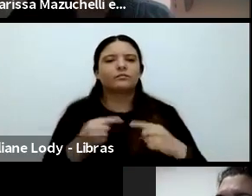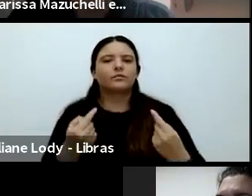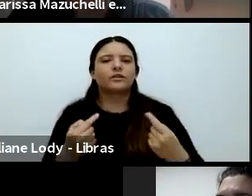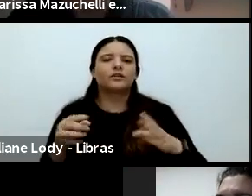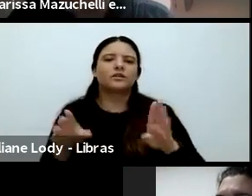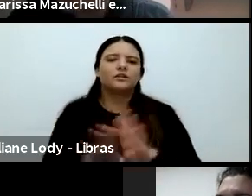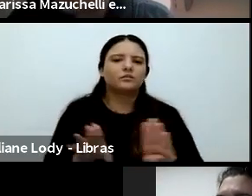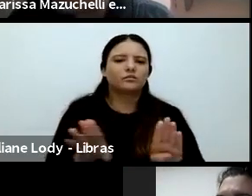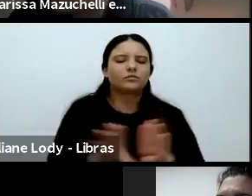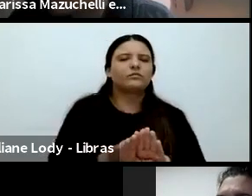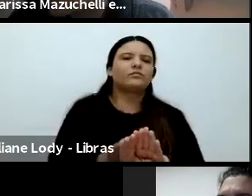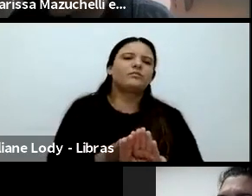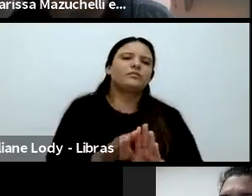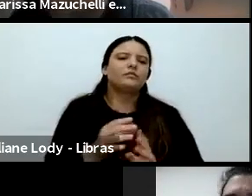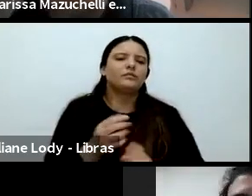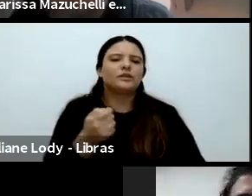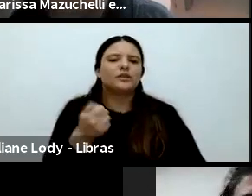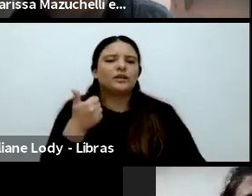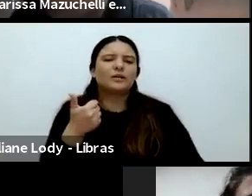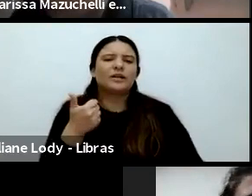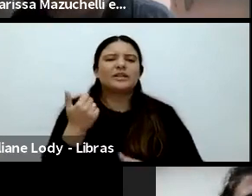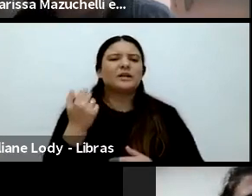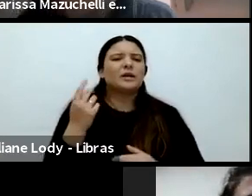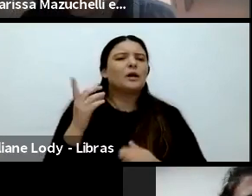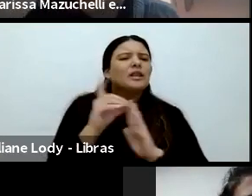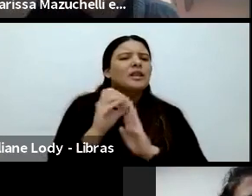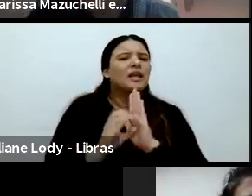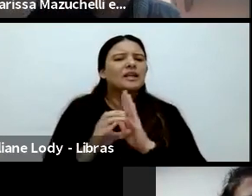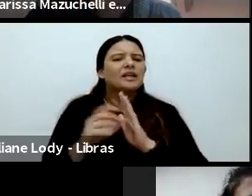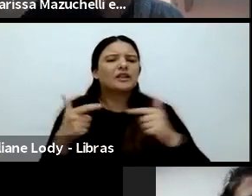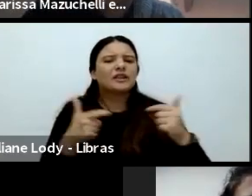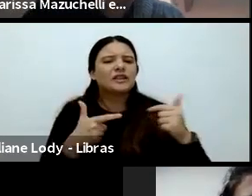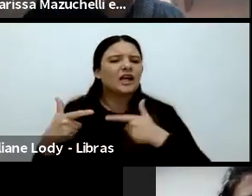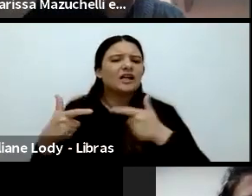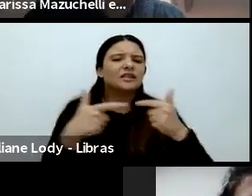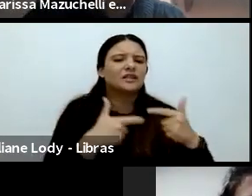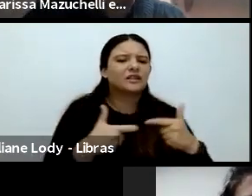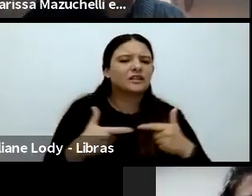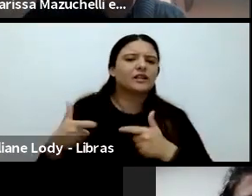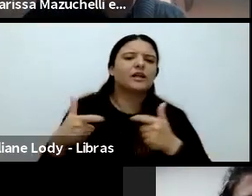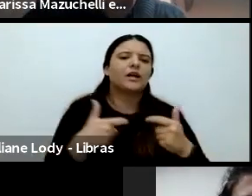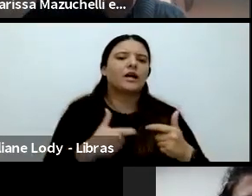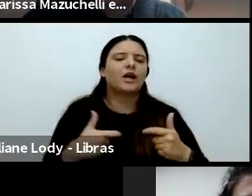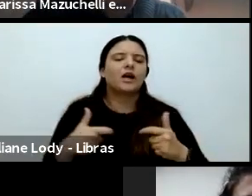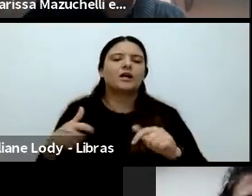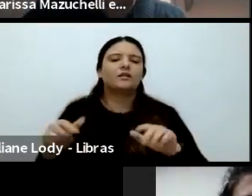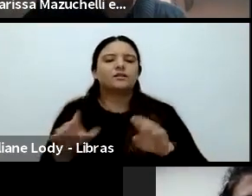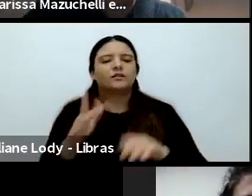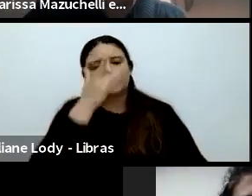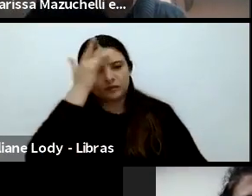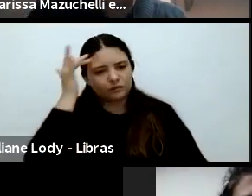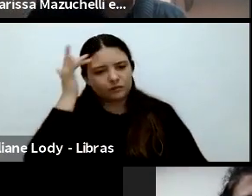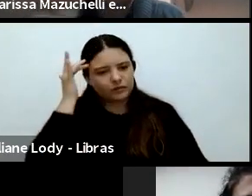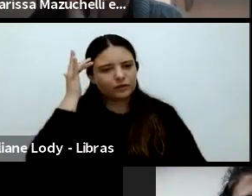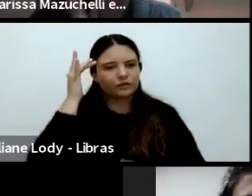But it was almost a decade of constant warfare. And it was warfare work And it was warfare where people